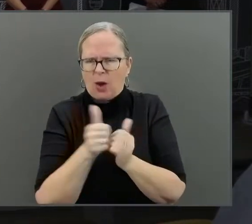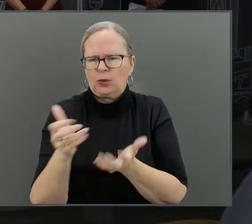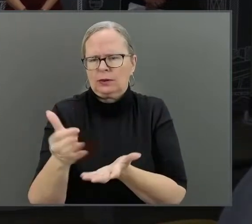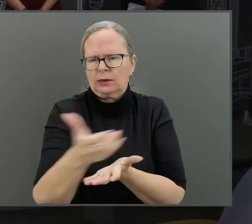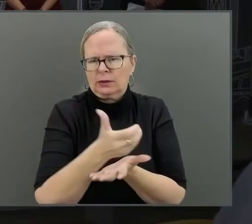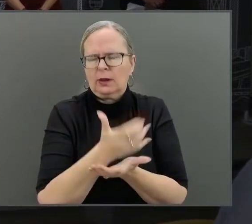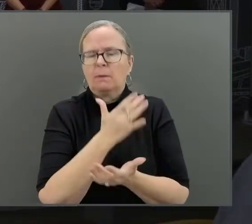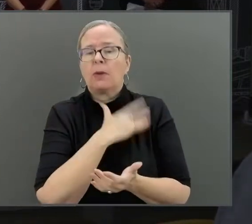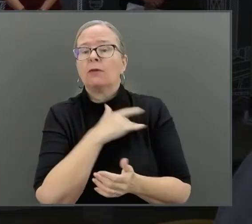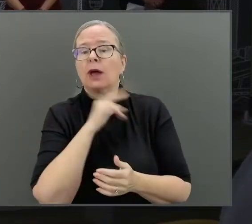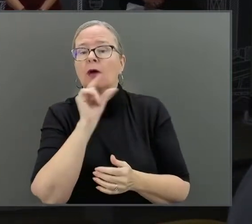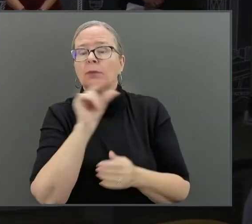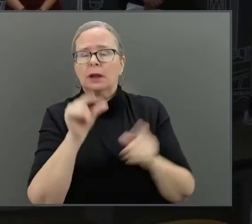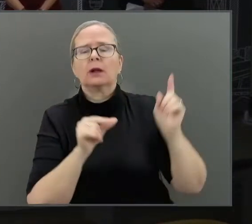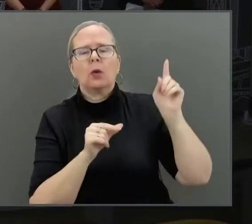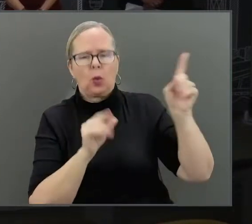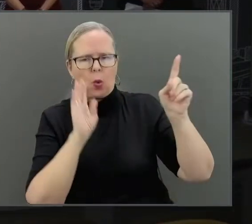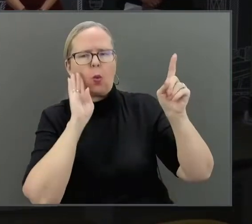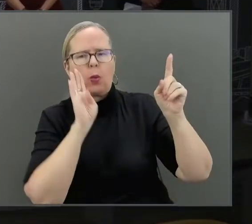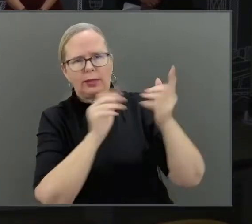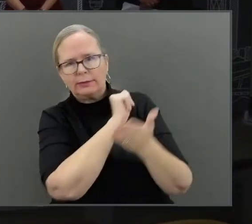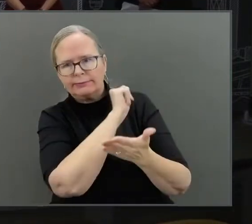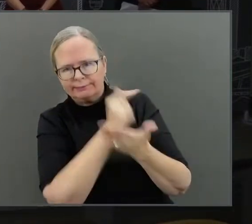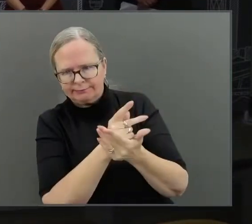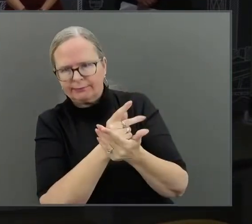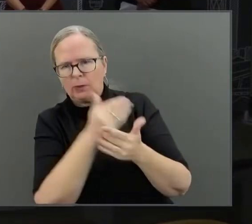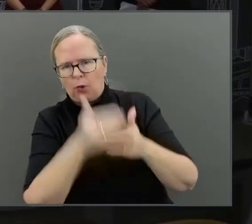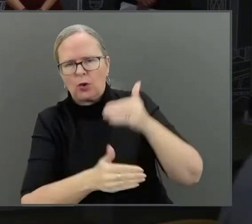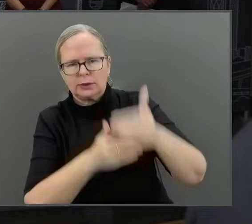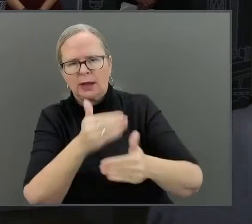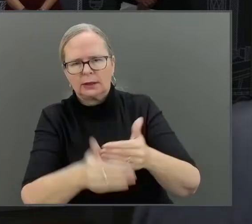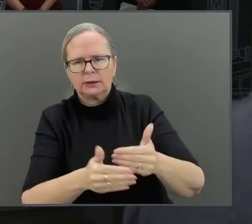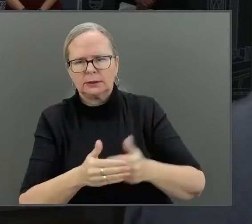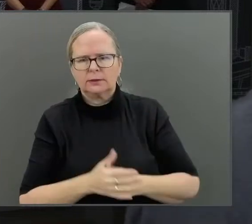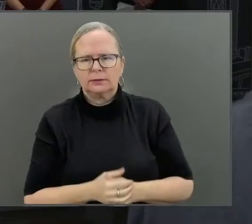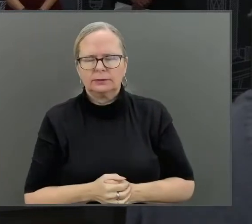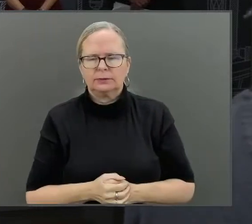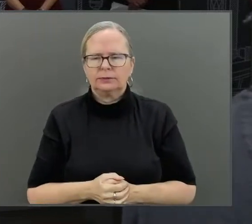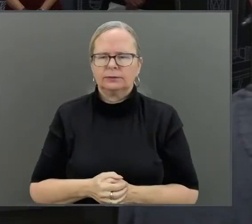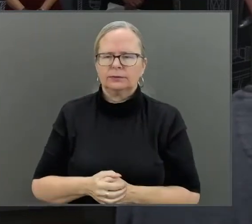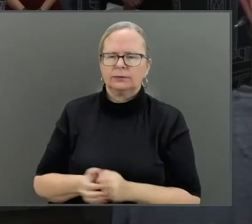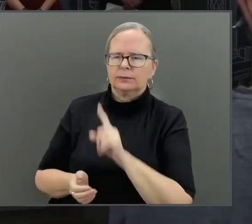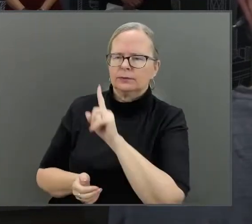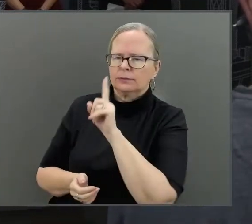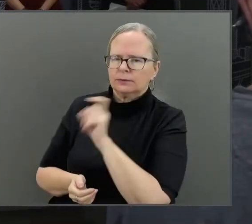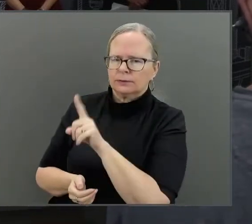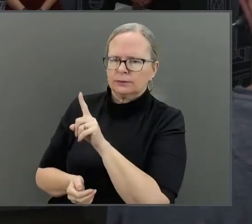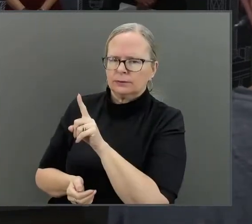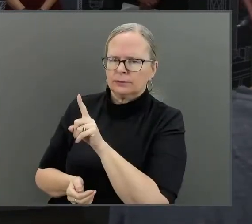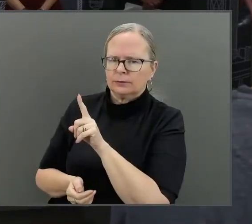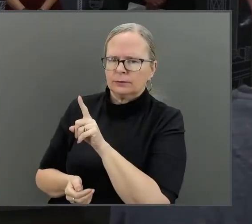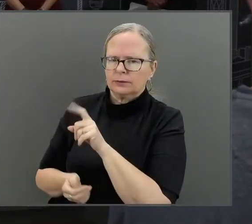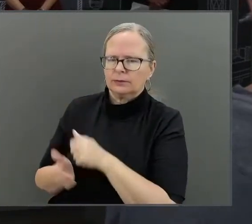Mr M bicker and when it comes to the the line itself that full feeder main line from the be Spot